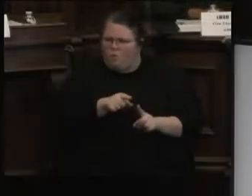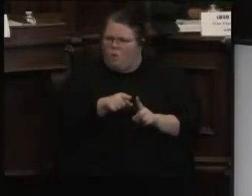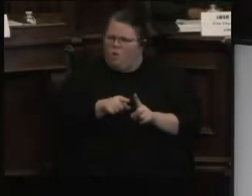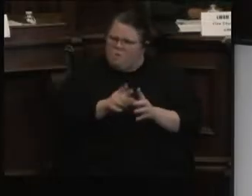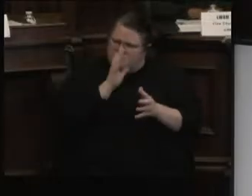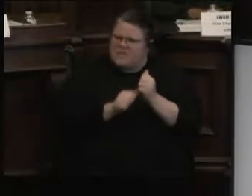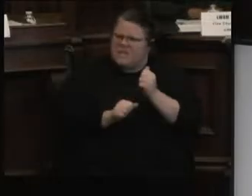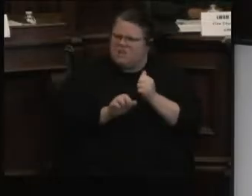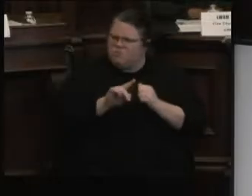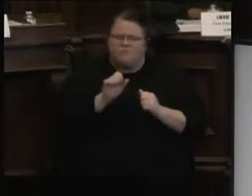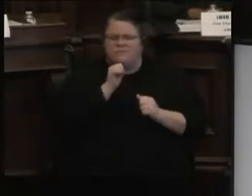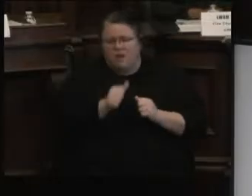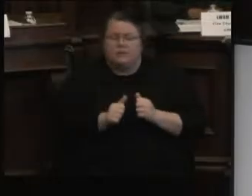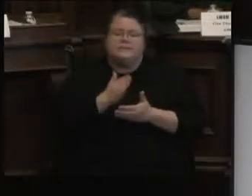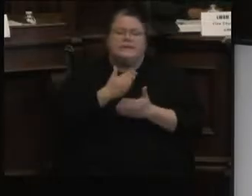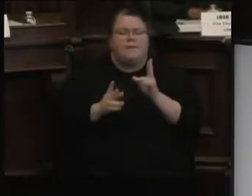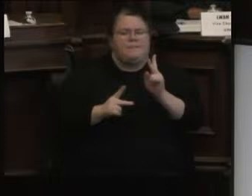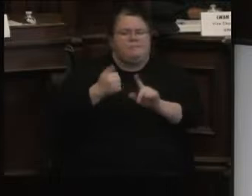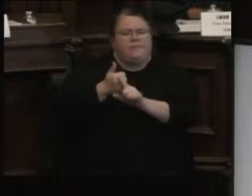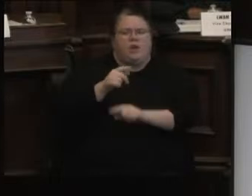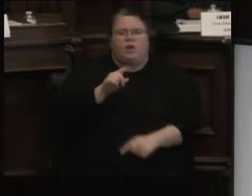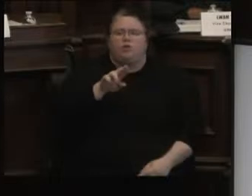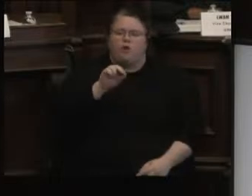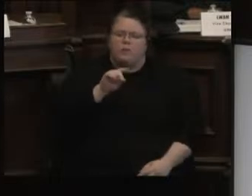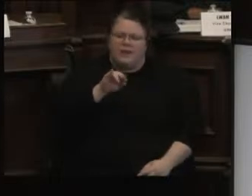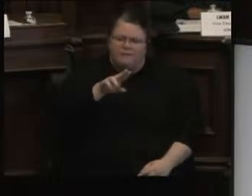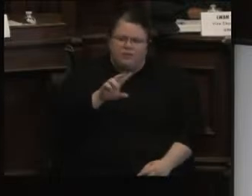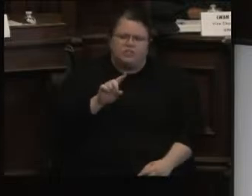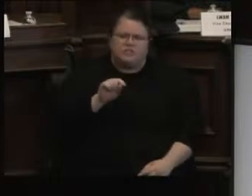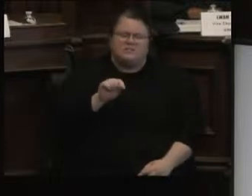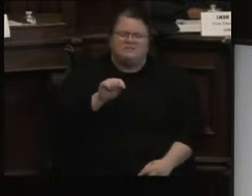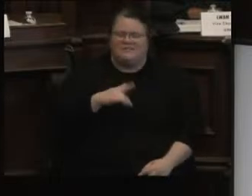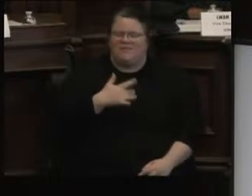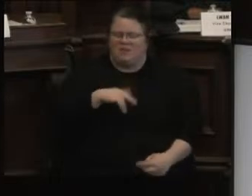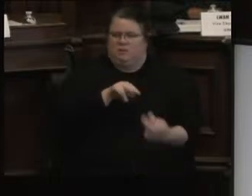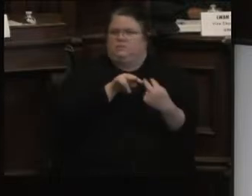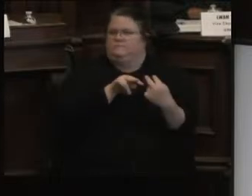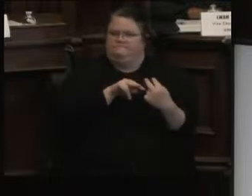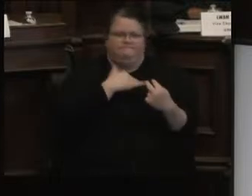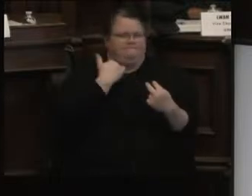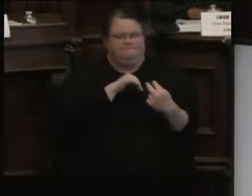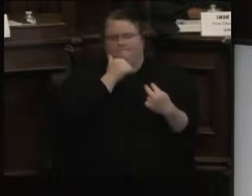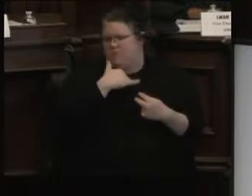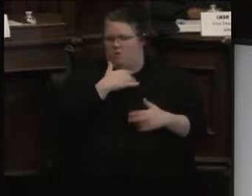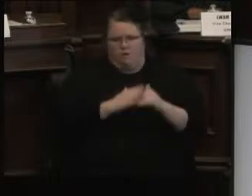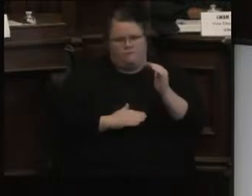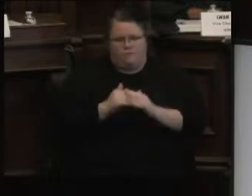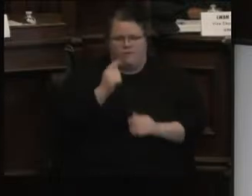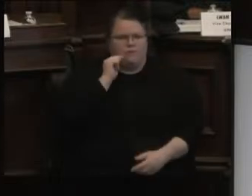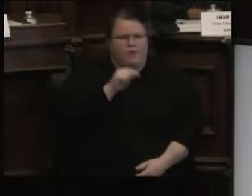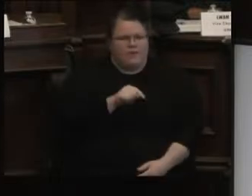the eye, and that's because it's out of respect for you.